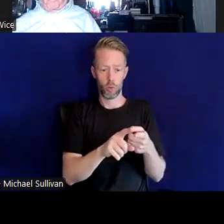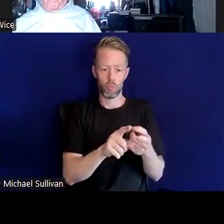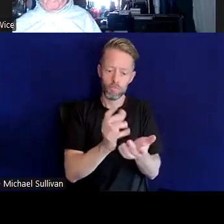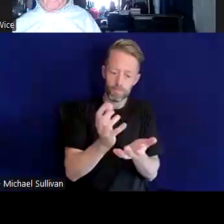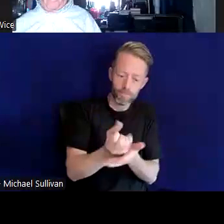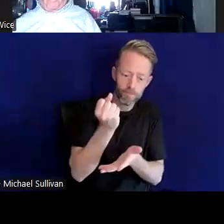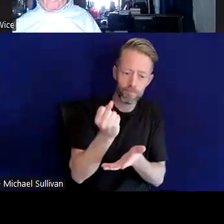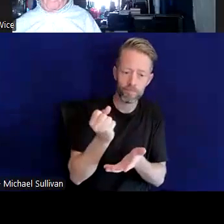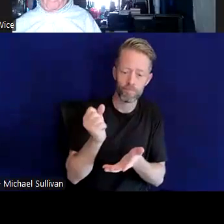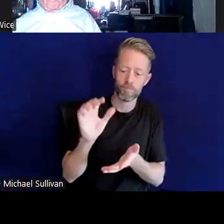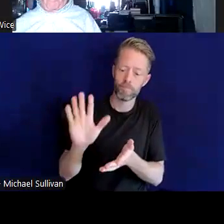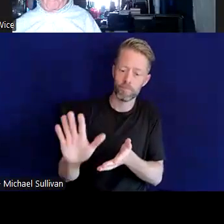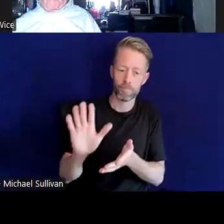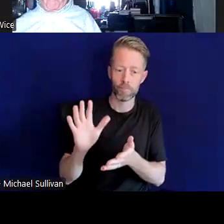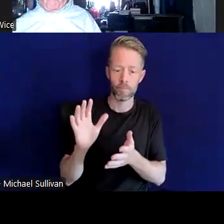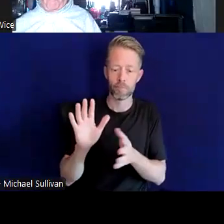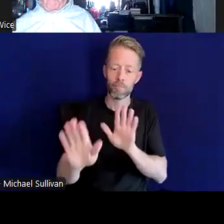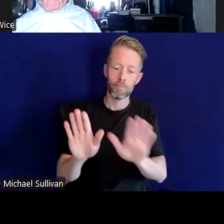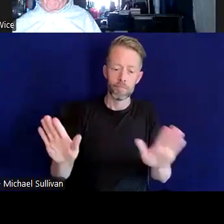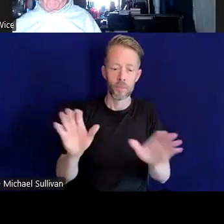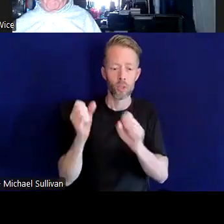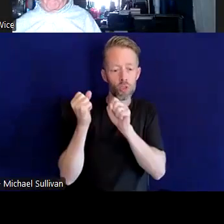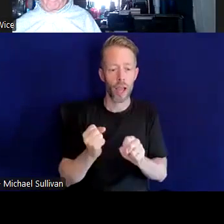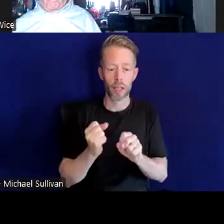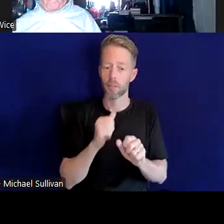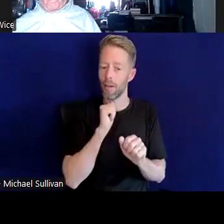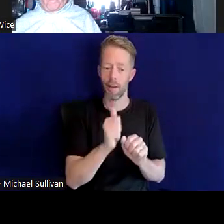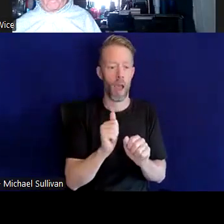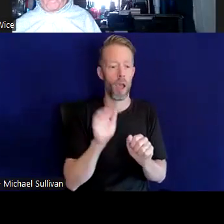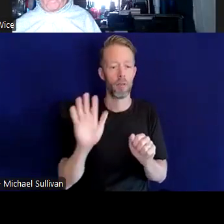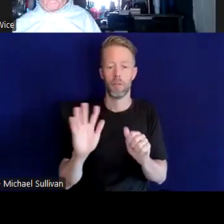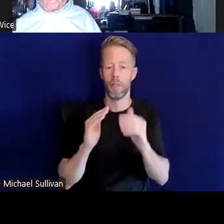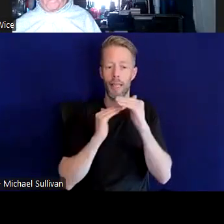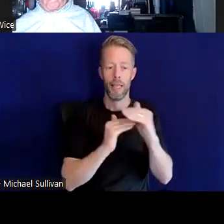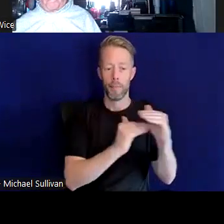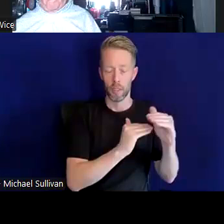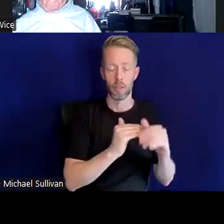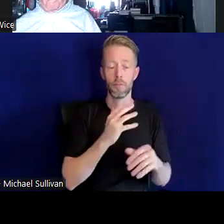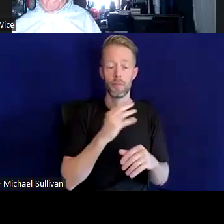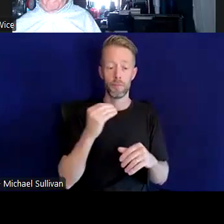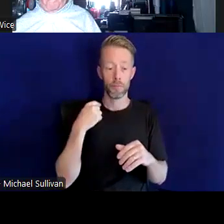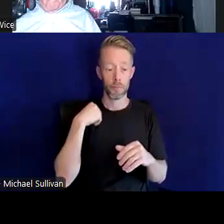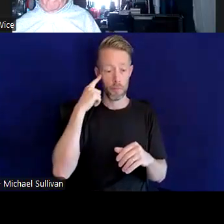strengths and not limitations, and I think that self-employment